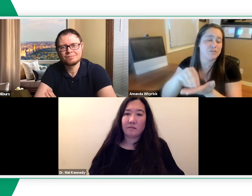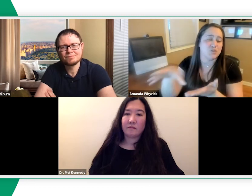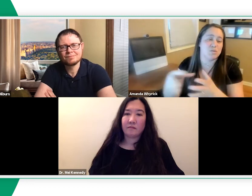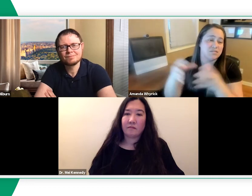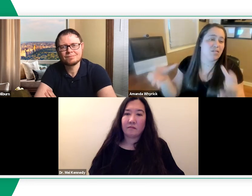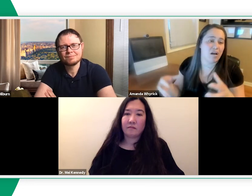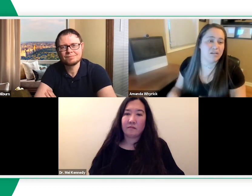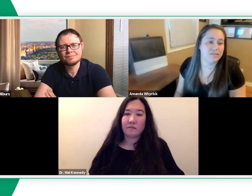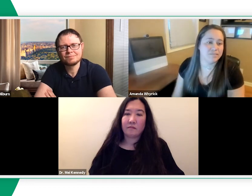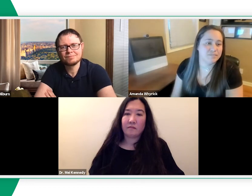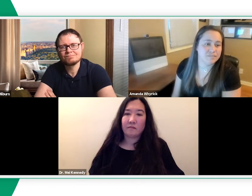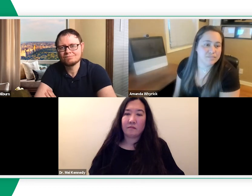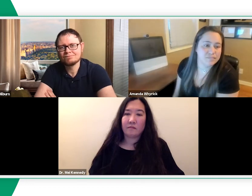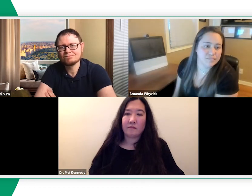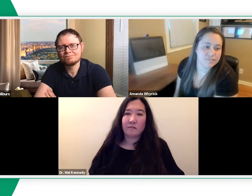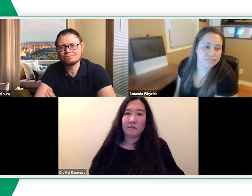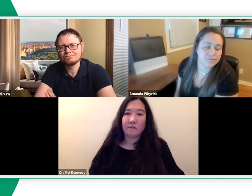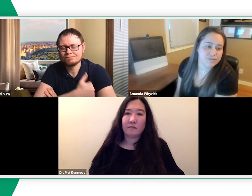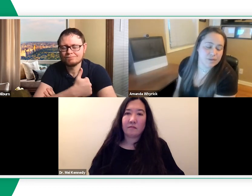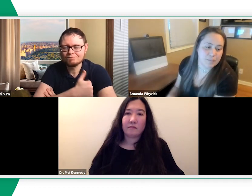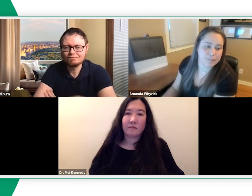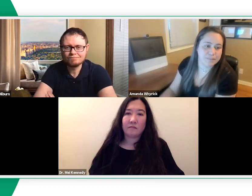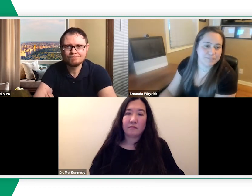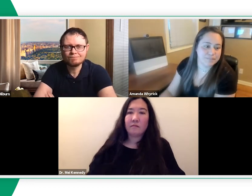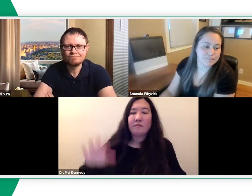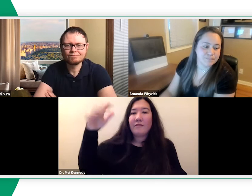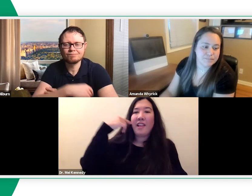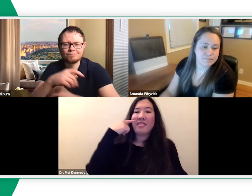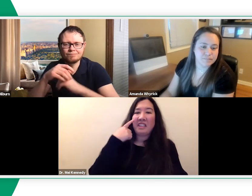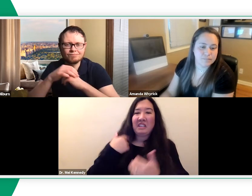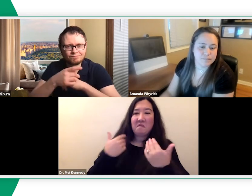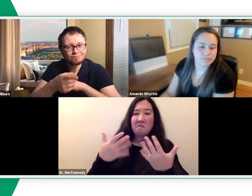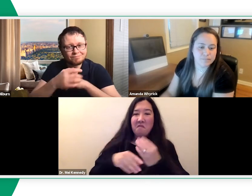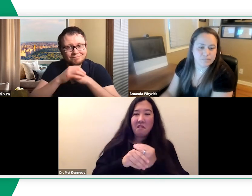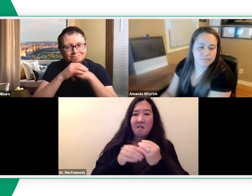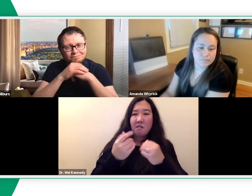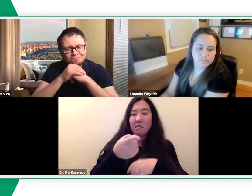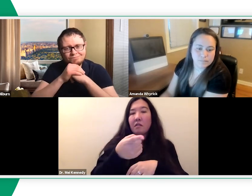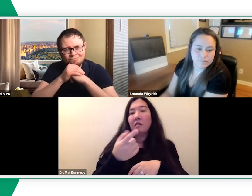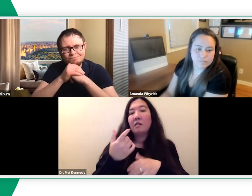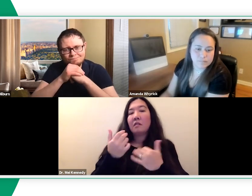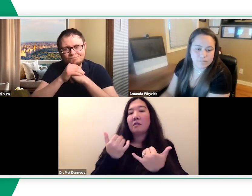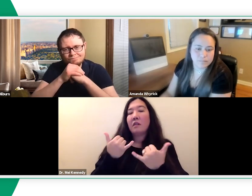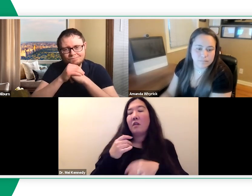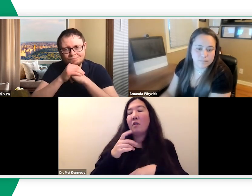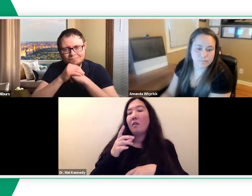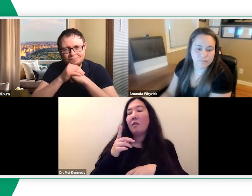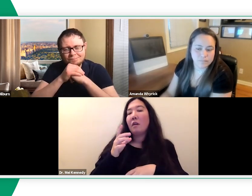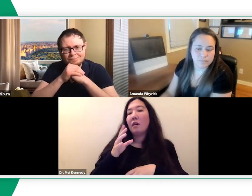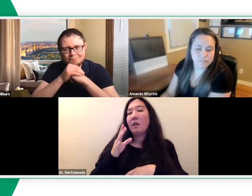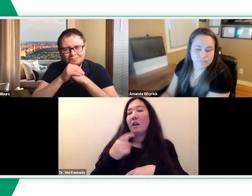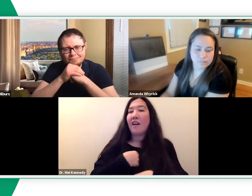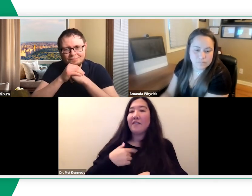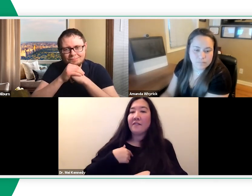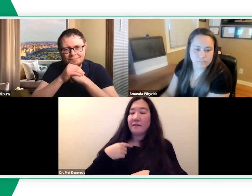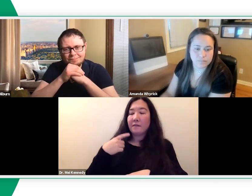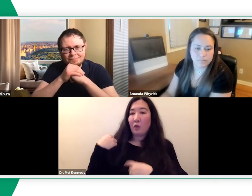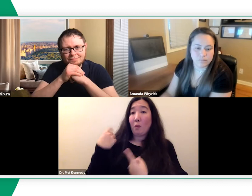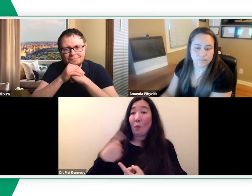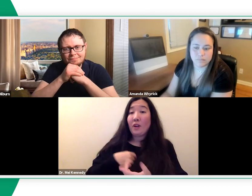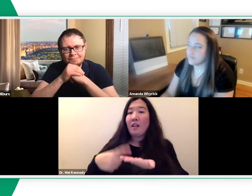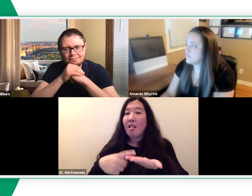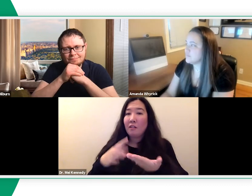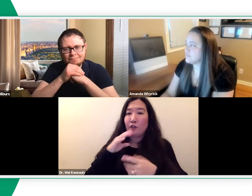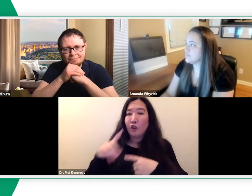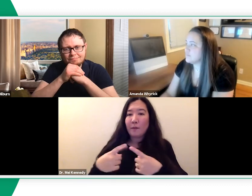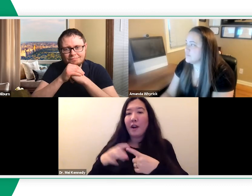I think I will go ahead and add what I wanted to say right now.